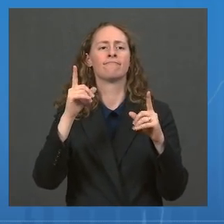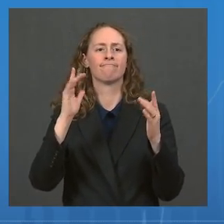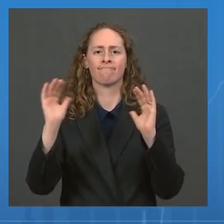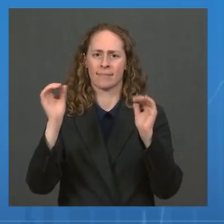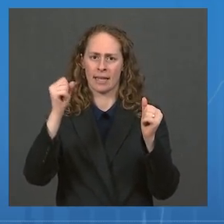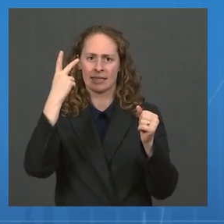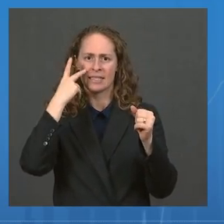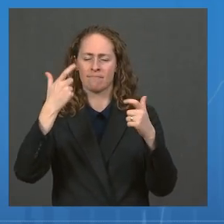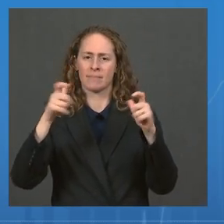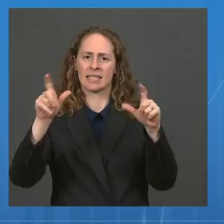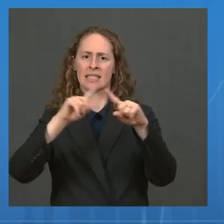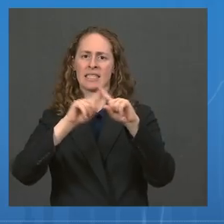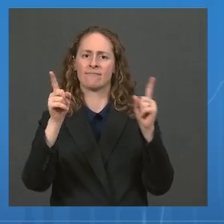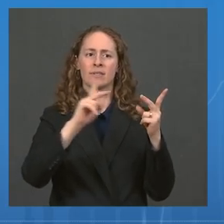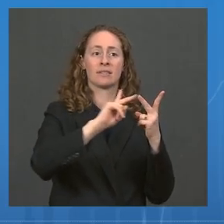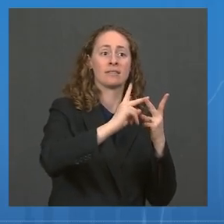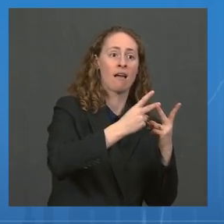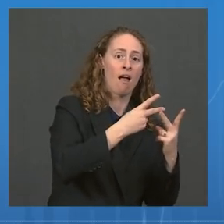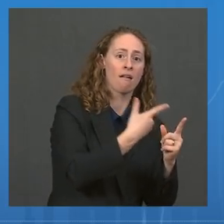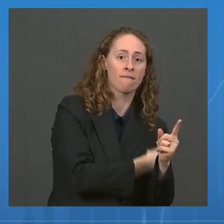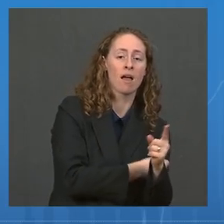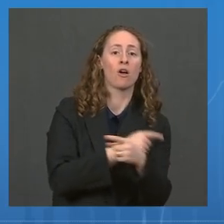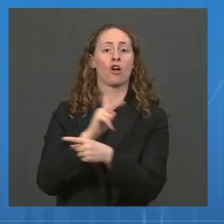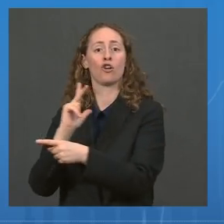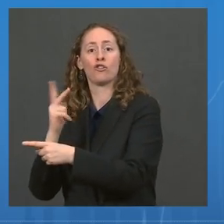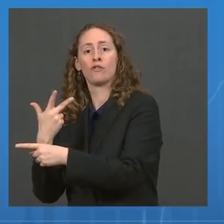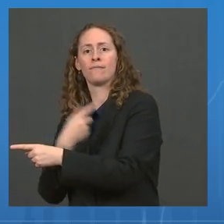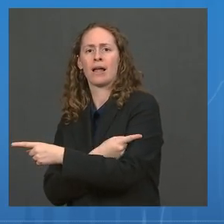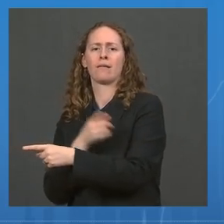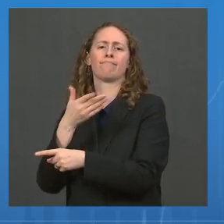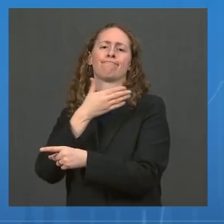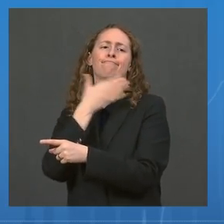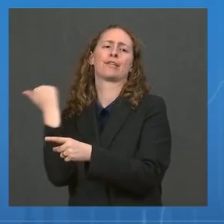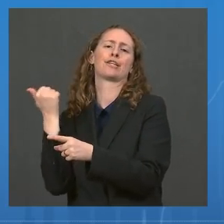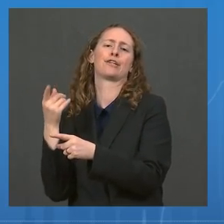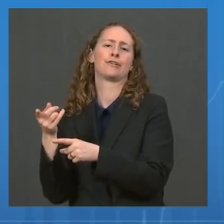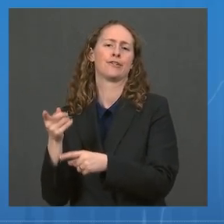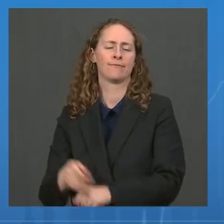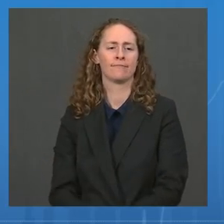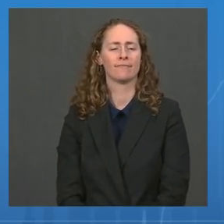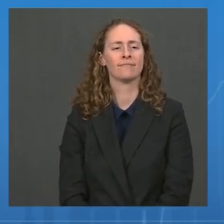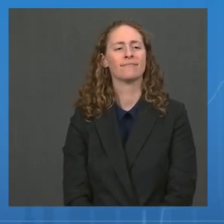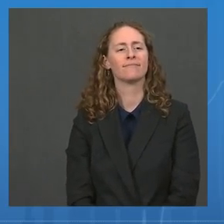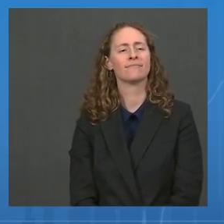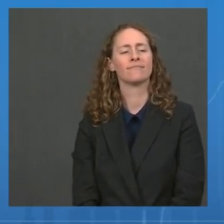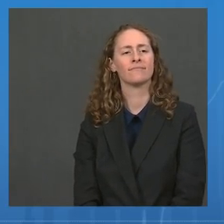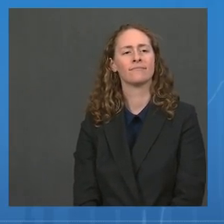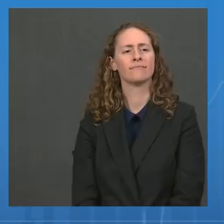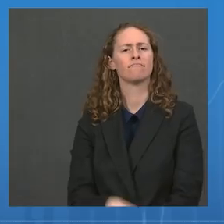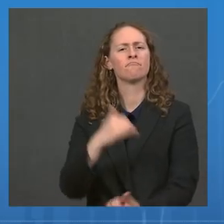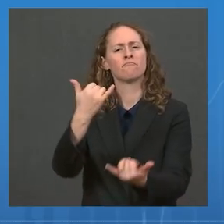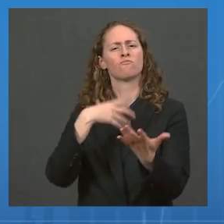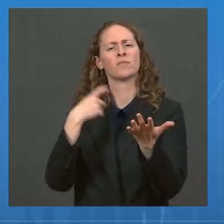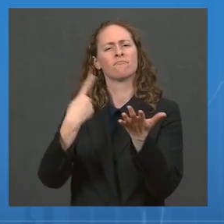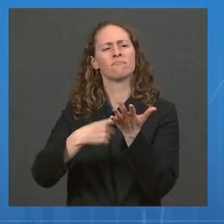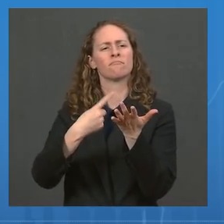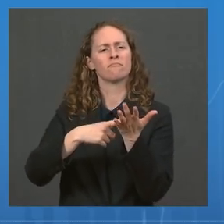Next slide. What about severe disease? Here again, in a study from Israel in individuals age